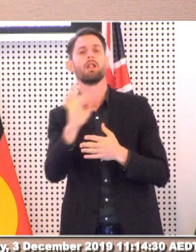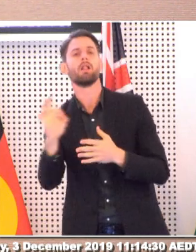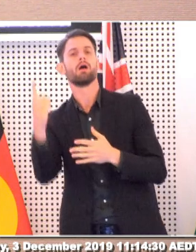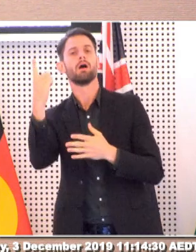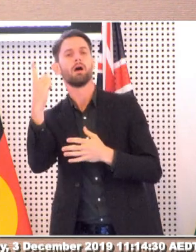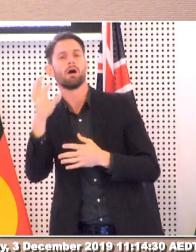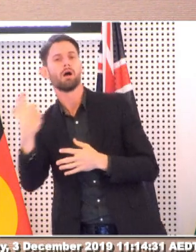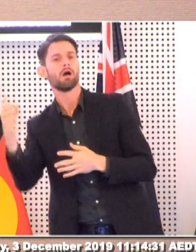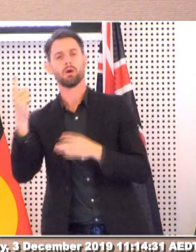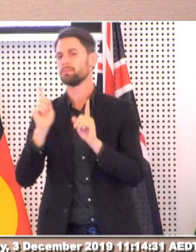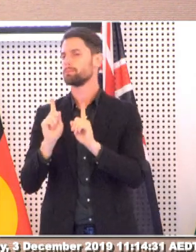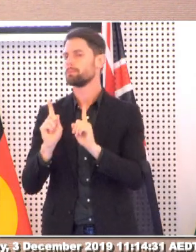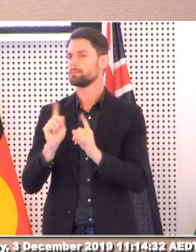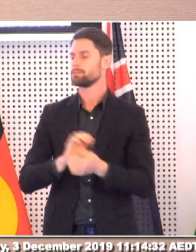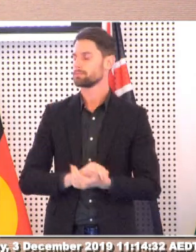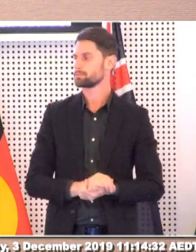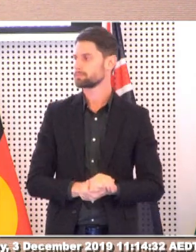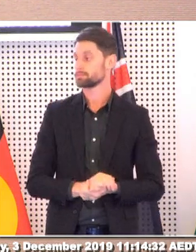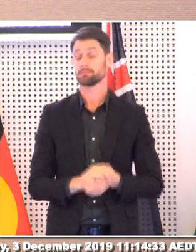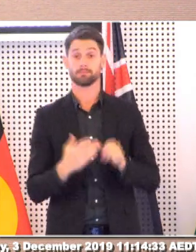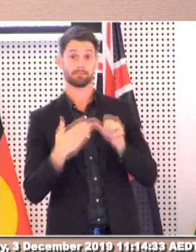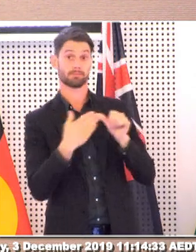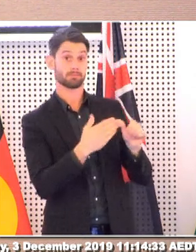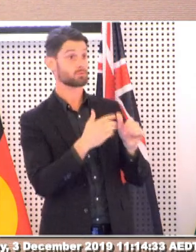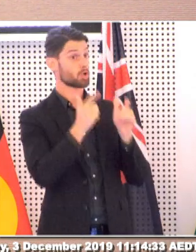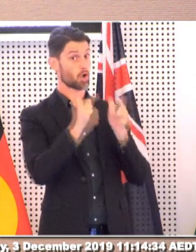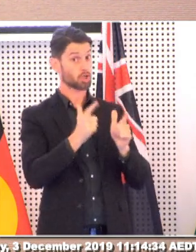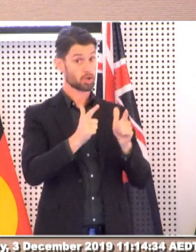I think a lot of the literature is saying at the moment that it